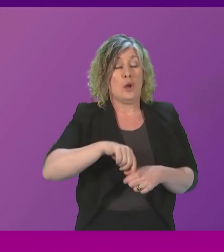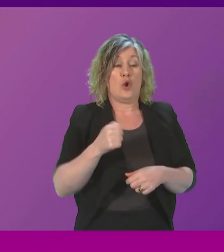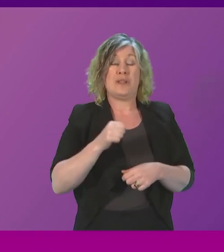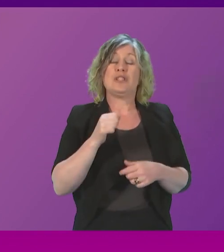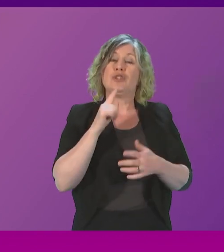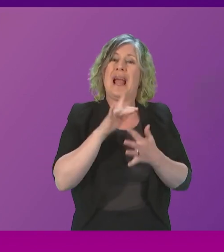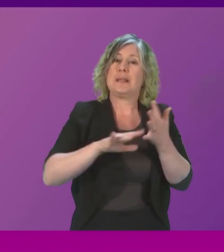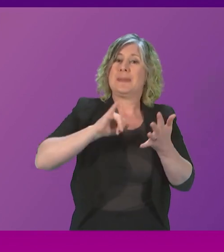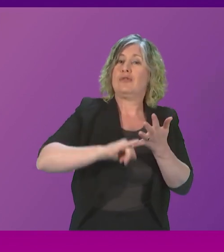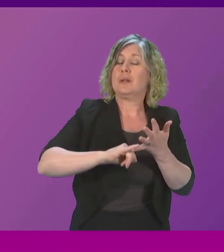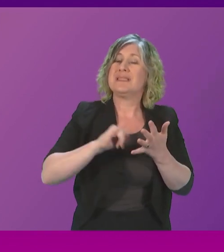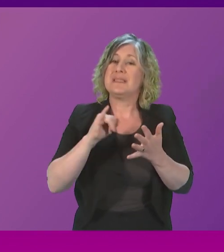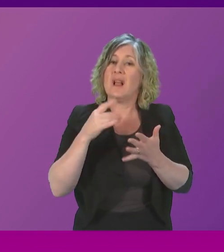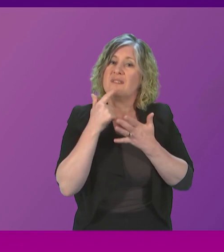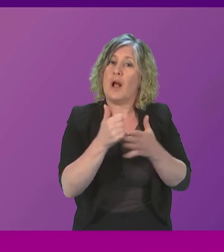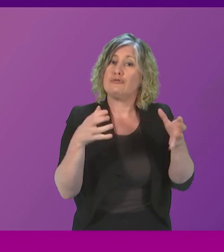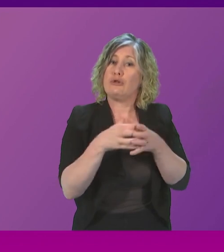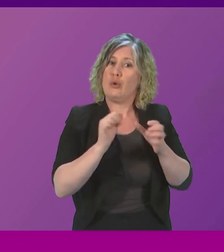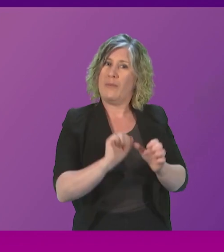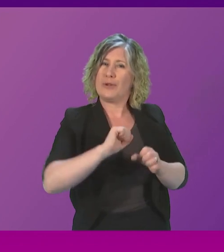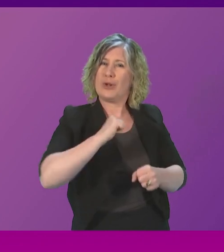has not met since April 2022.